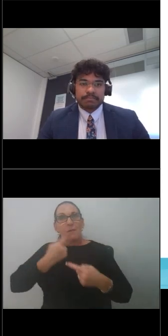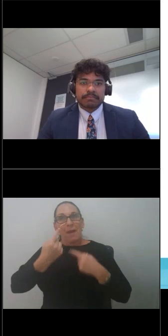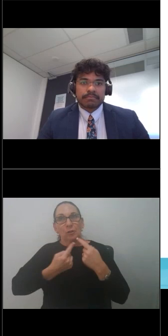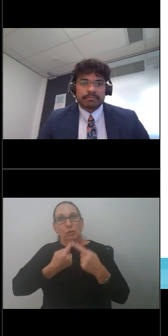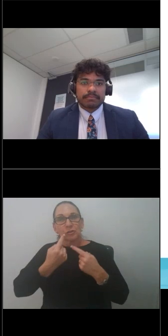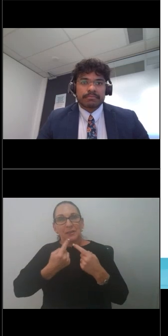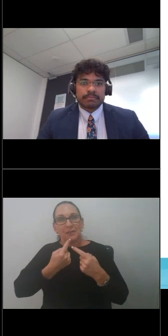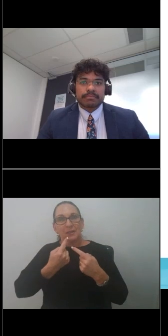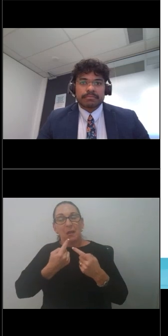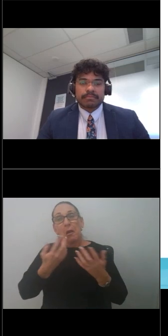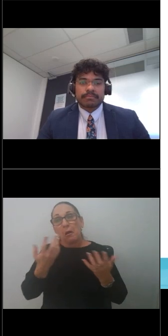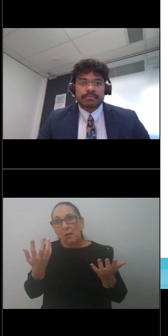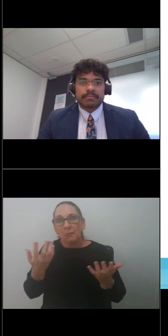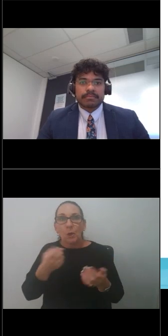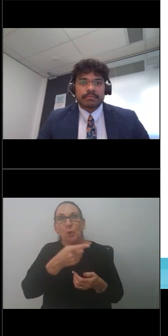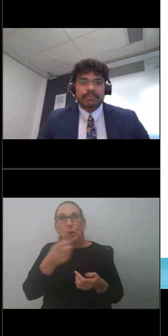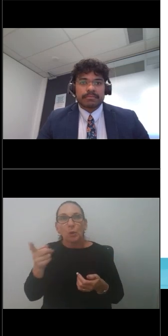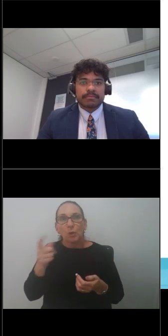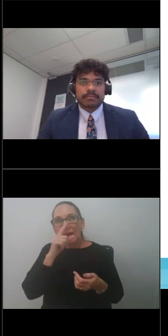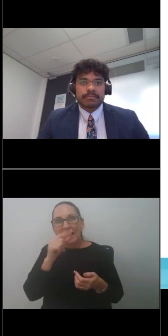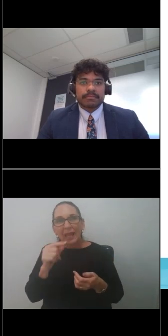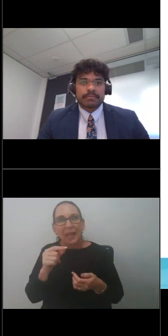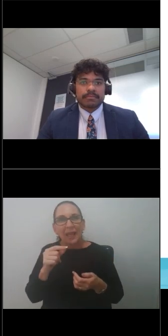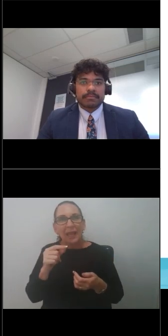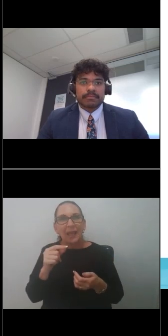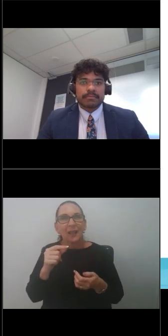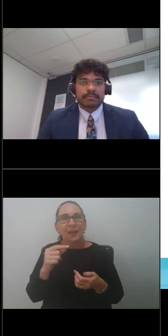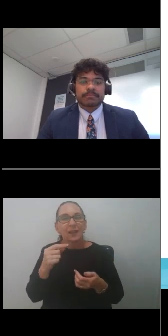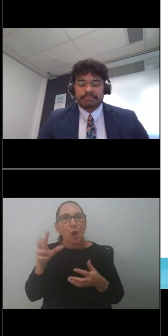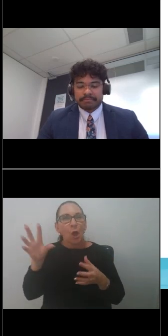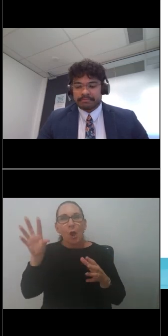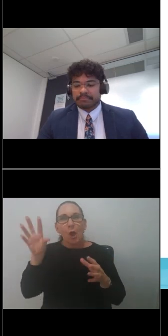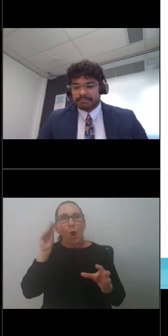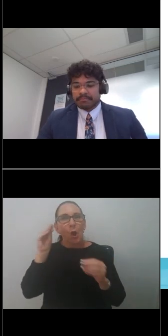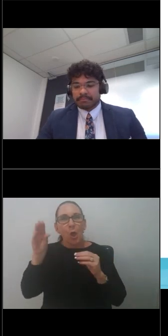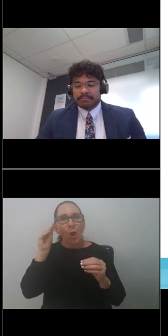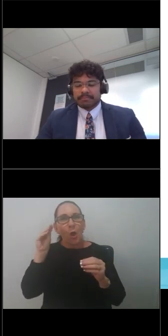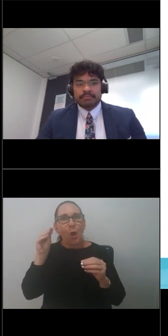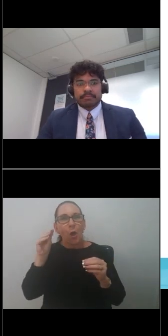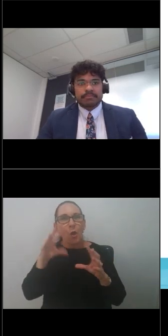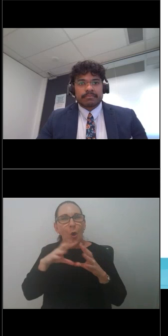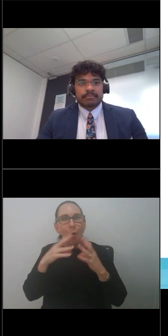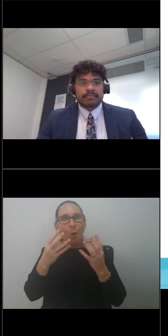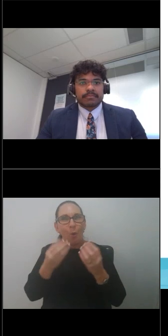can learn all about blurred borders on our website which is what we'll go through next um soon but um